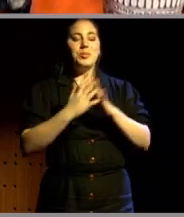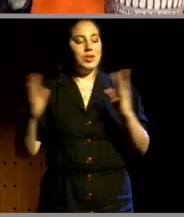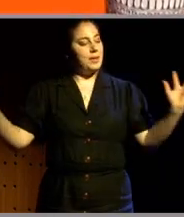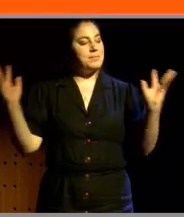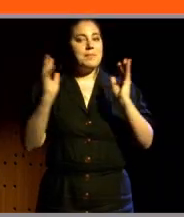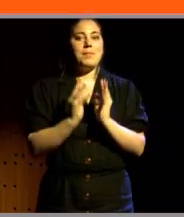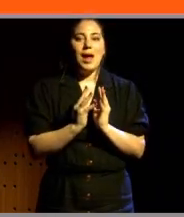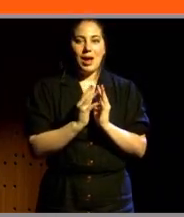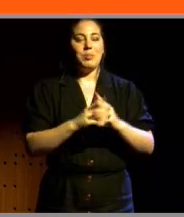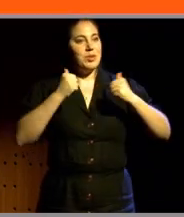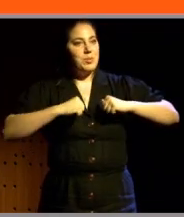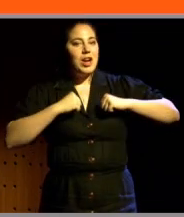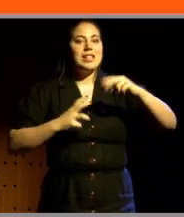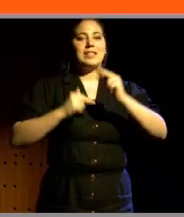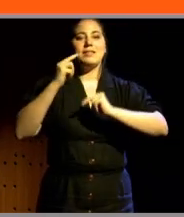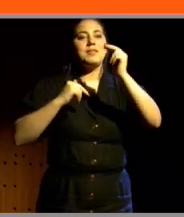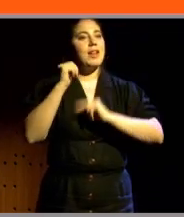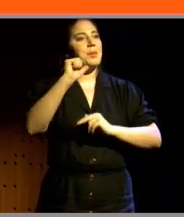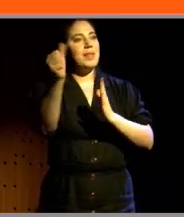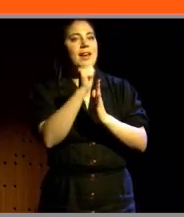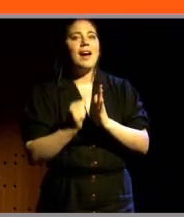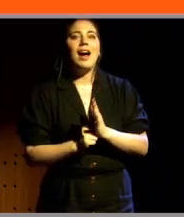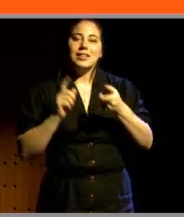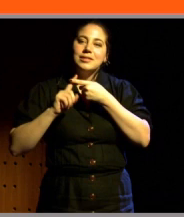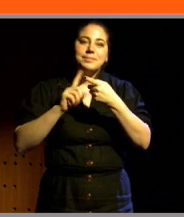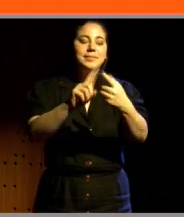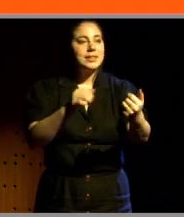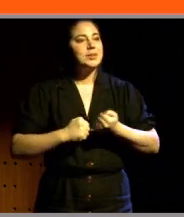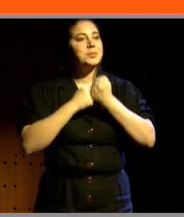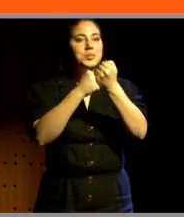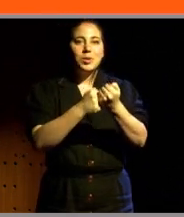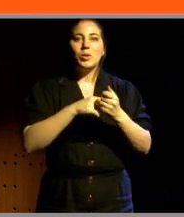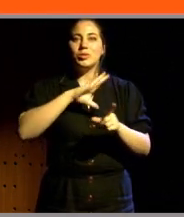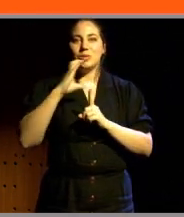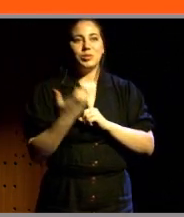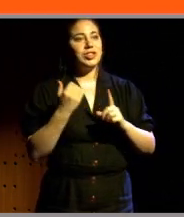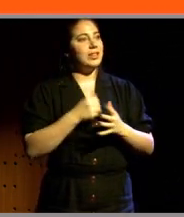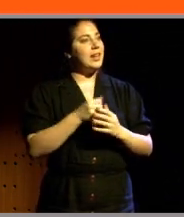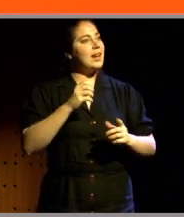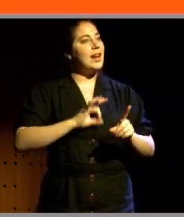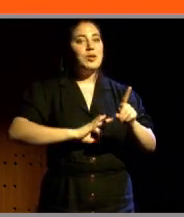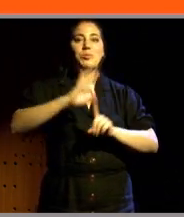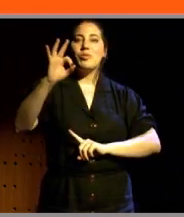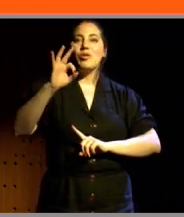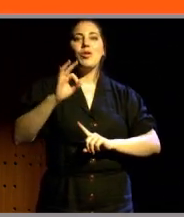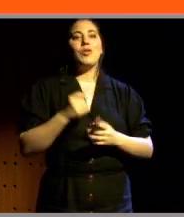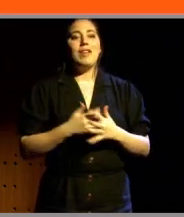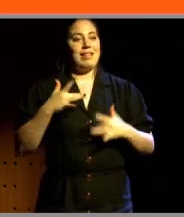to practice and develop their art to sustain, support and promote culture and to improve the lifestyle, health and well-being of its members.